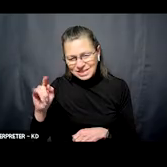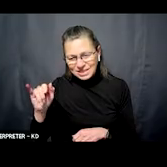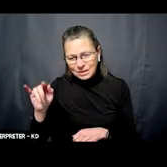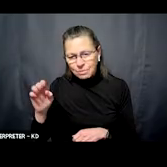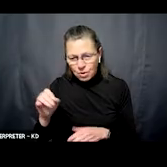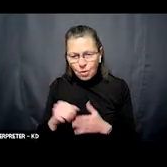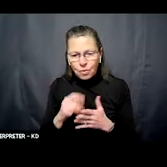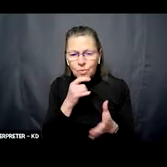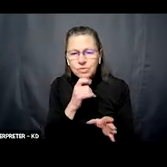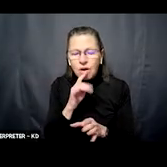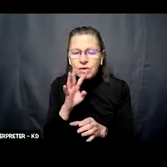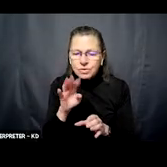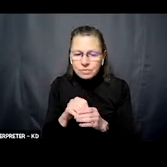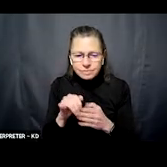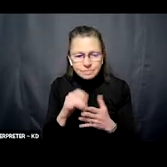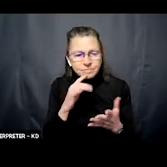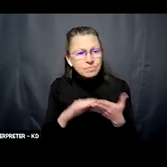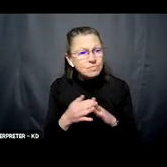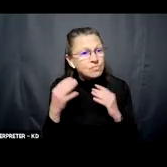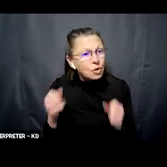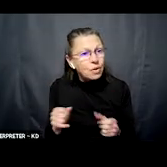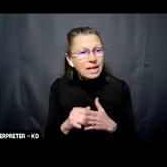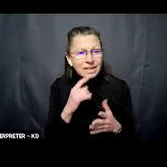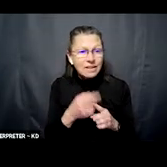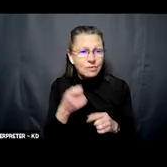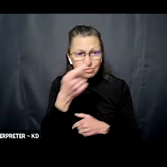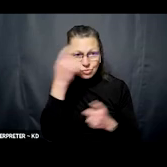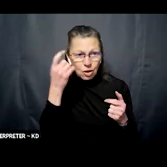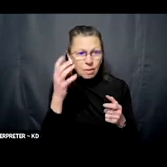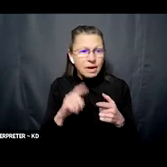Healing From Trauma to Strengthen HIV Care Engagement Among American Indian and Alaskan